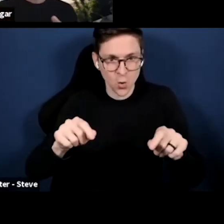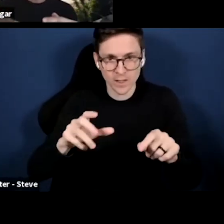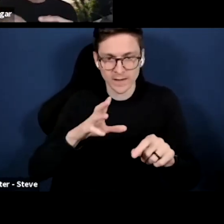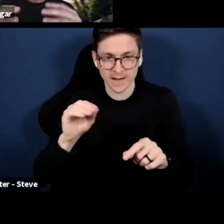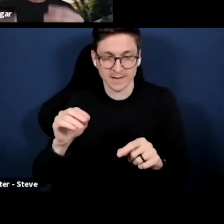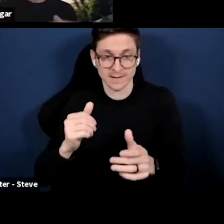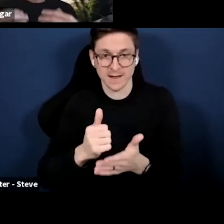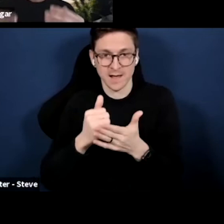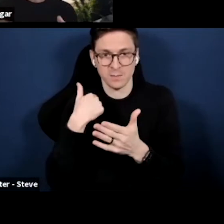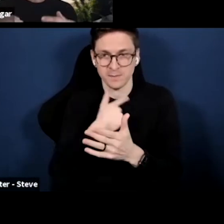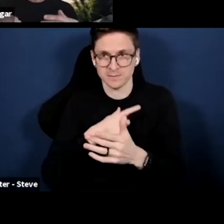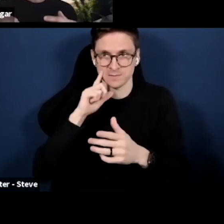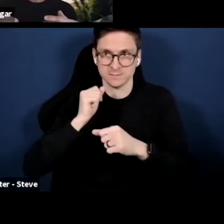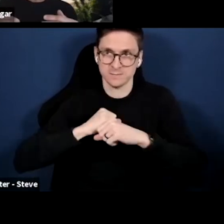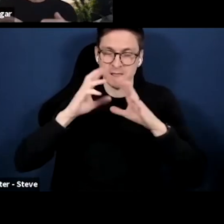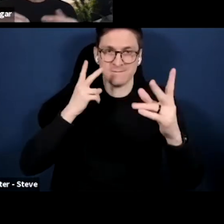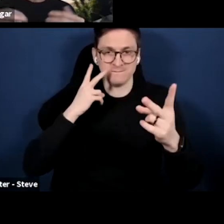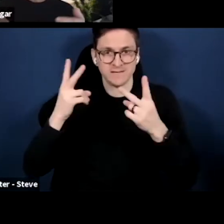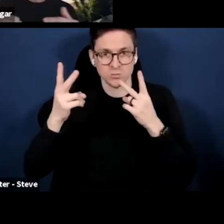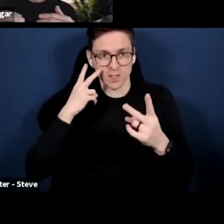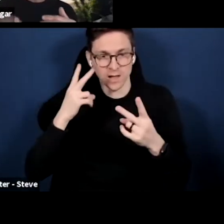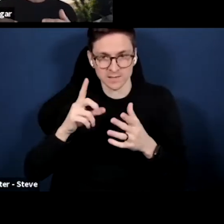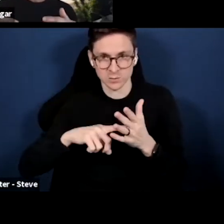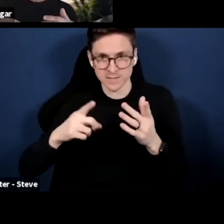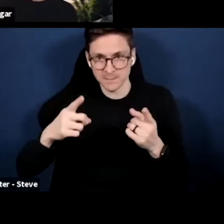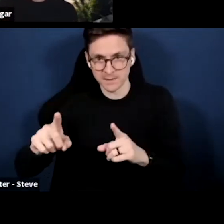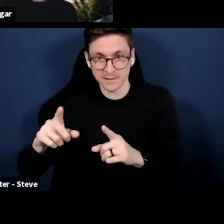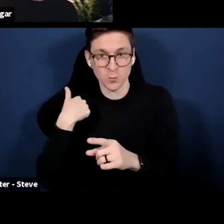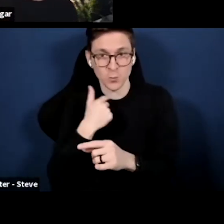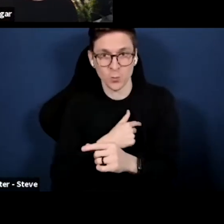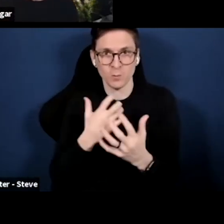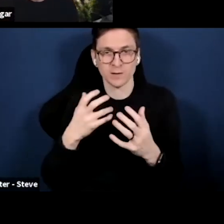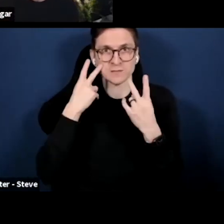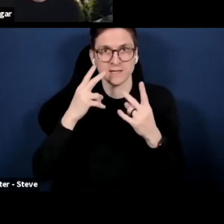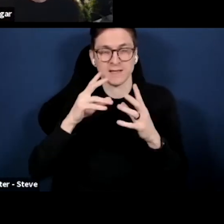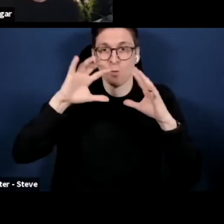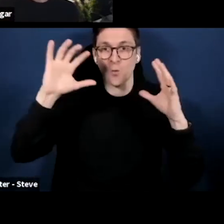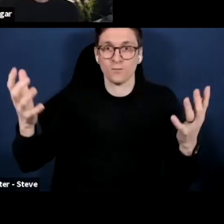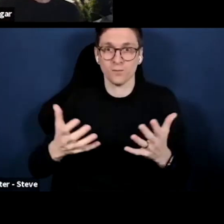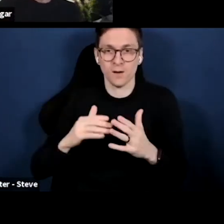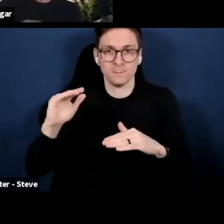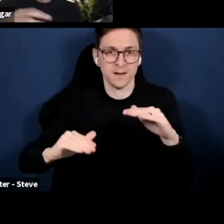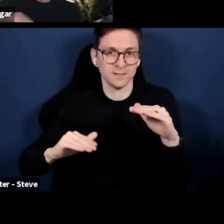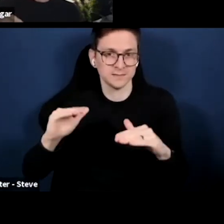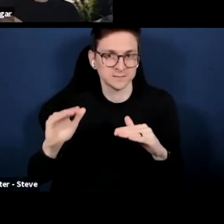and we can look at the overall balance of these now we also try to approach this